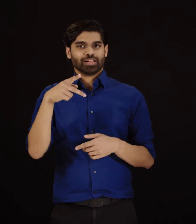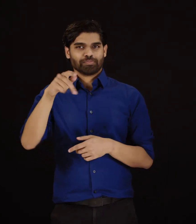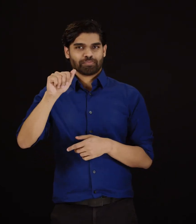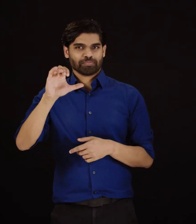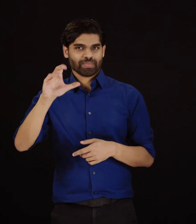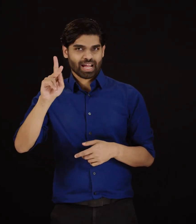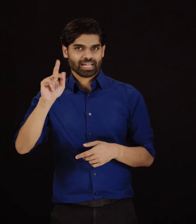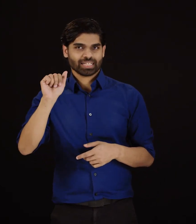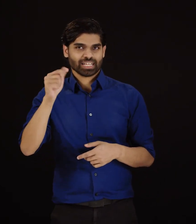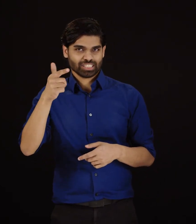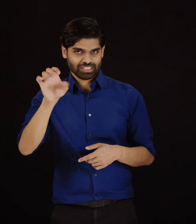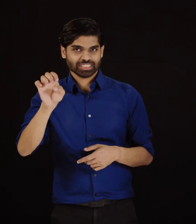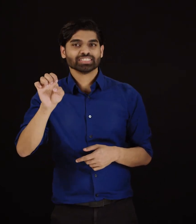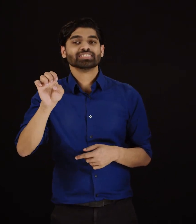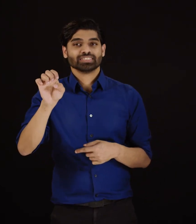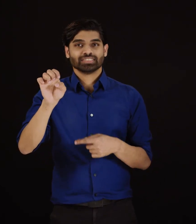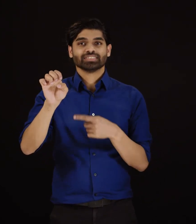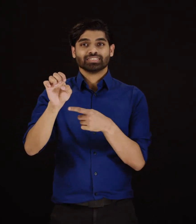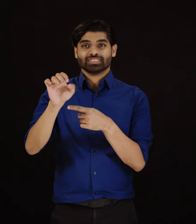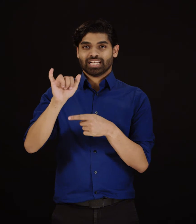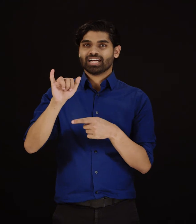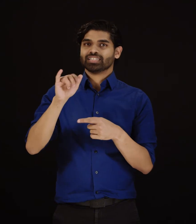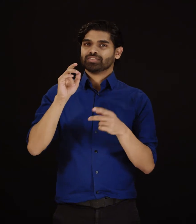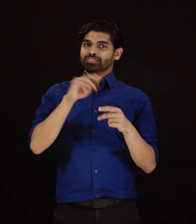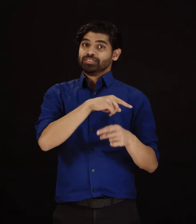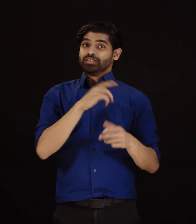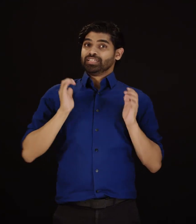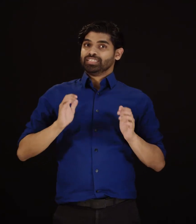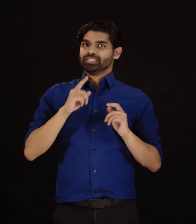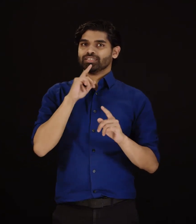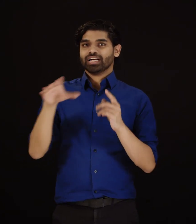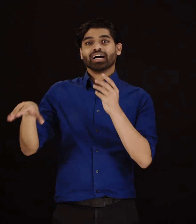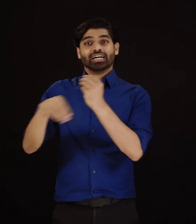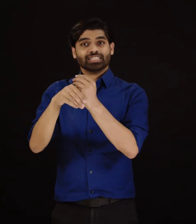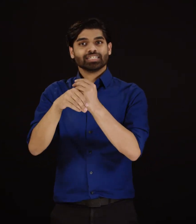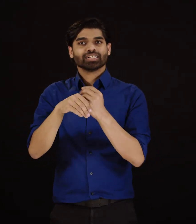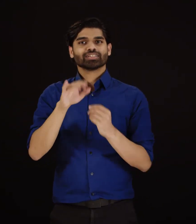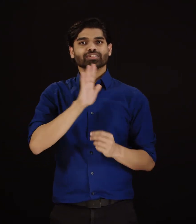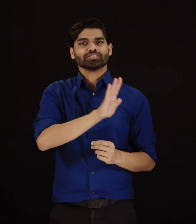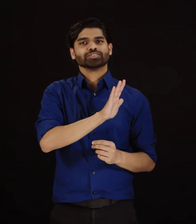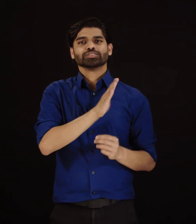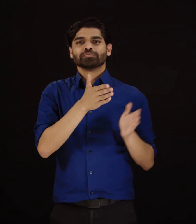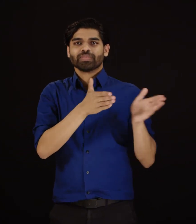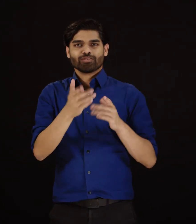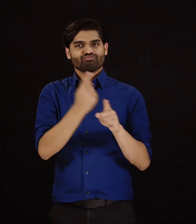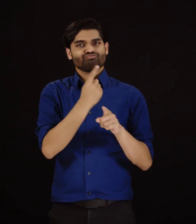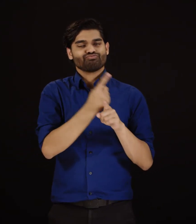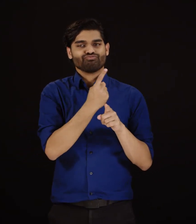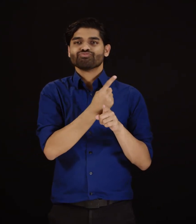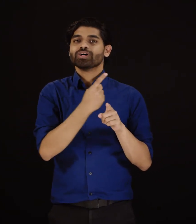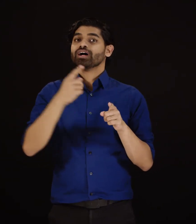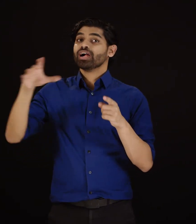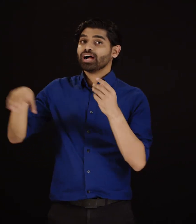service provider, customers may also be able to purchase special international roaming features or plans, or add-ons